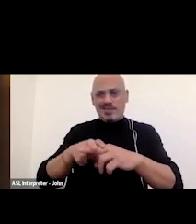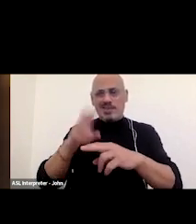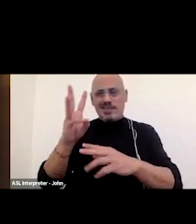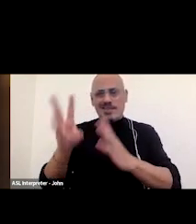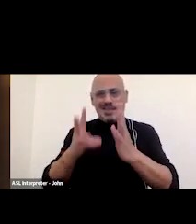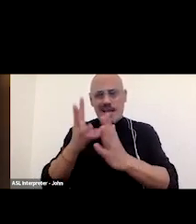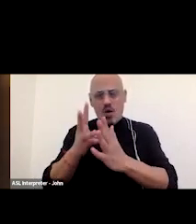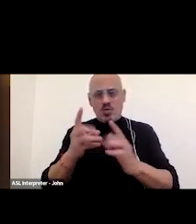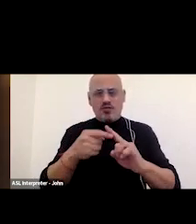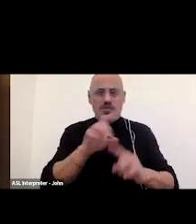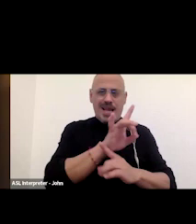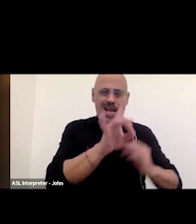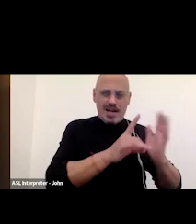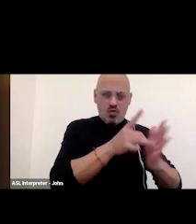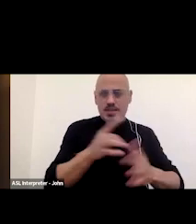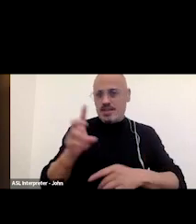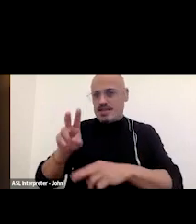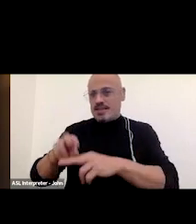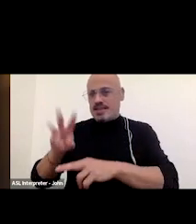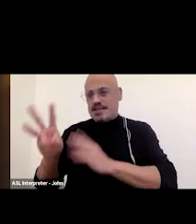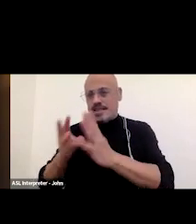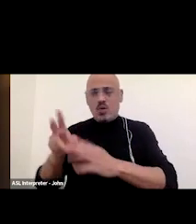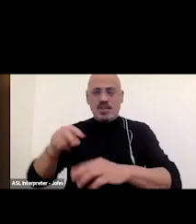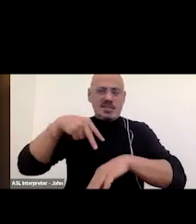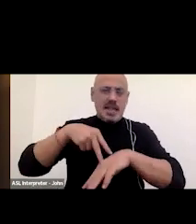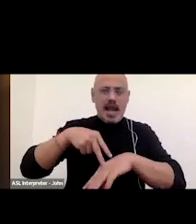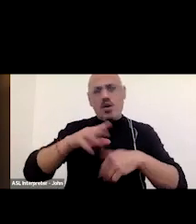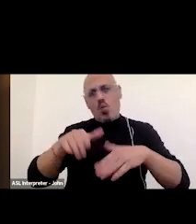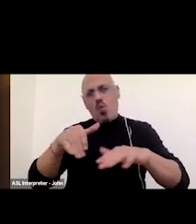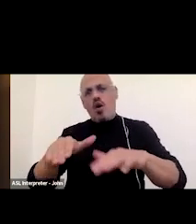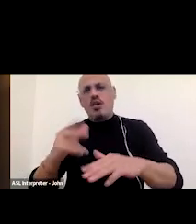out of an eight-hour day and stand or walk for two hours,